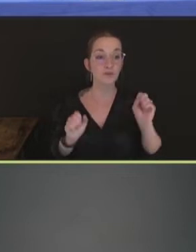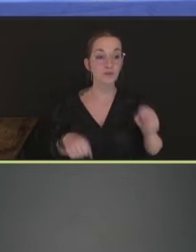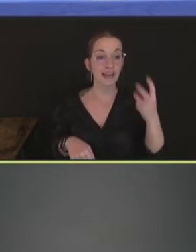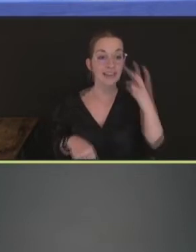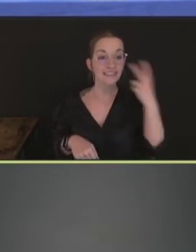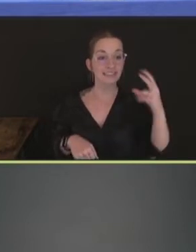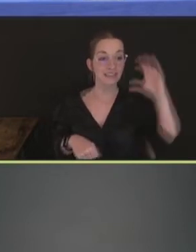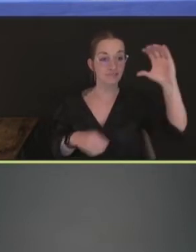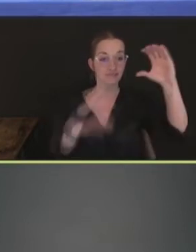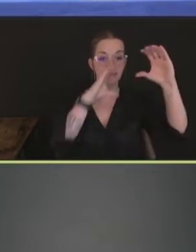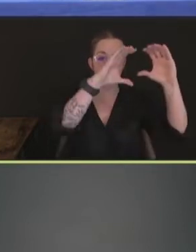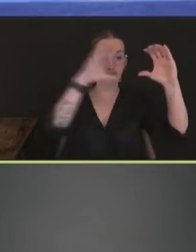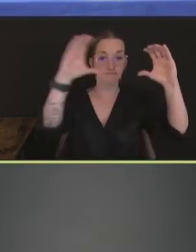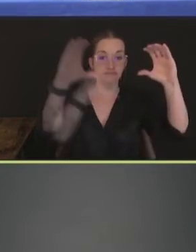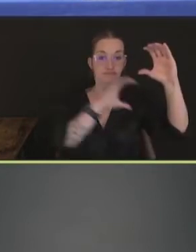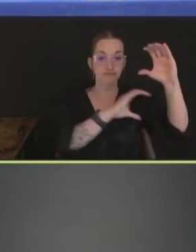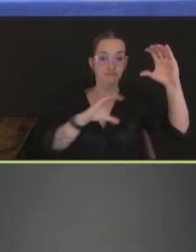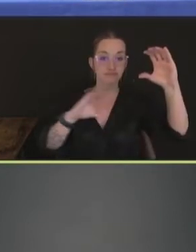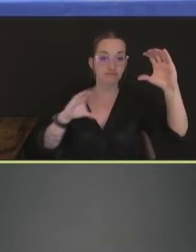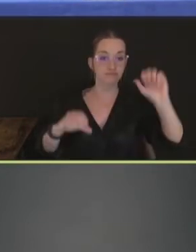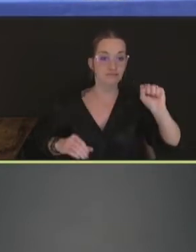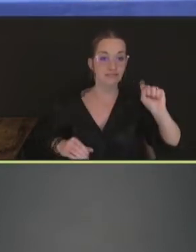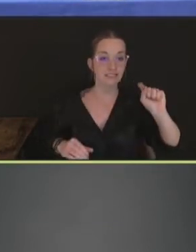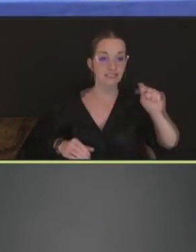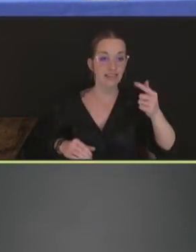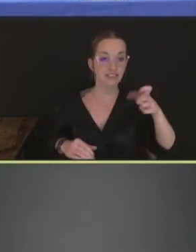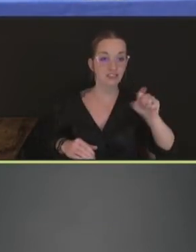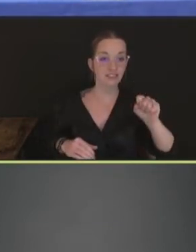To the left is Alzheimer's and the right is Parkinson's.